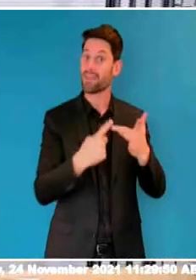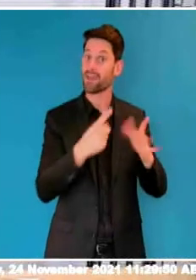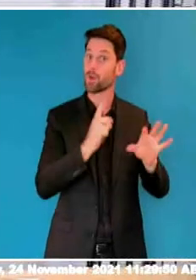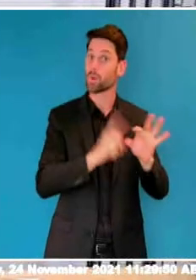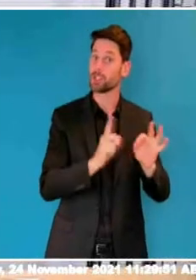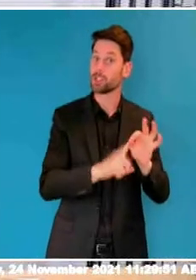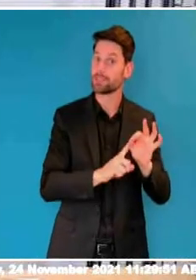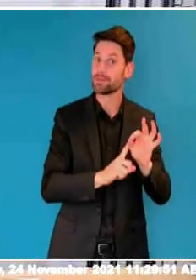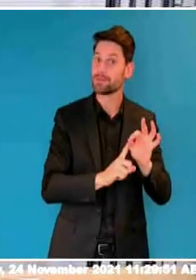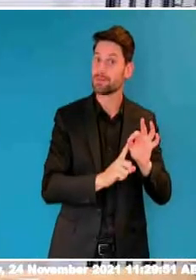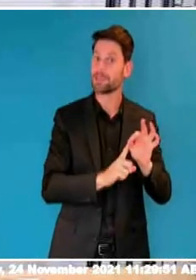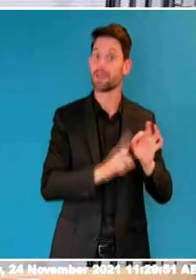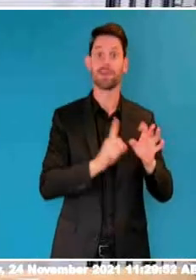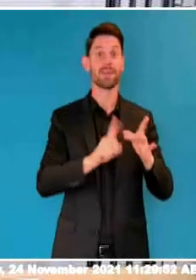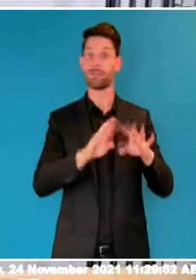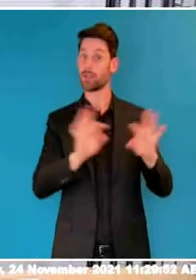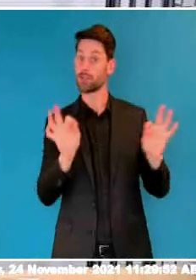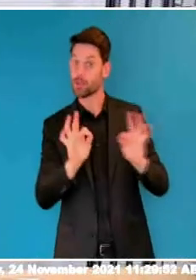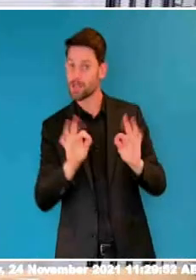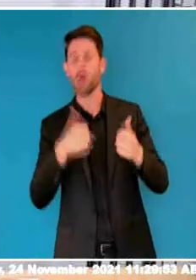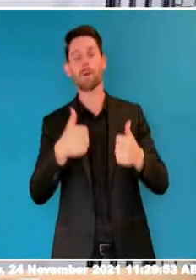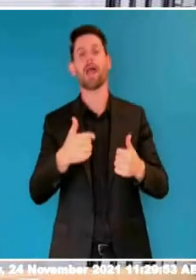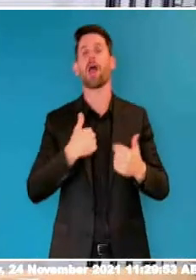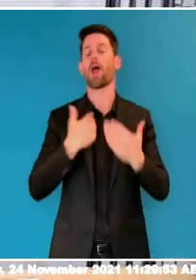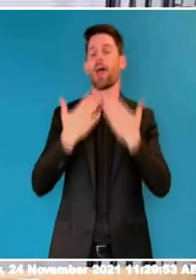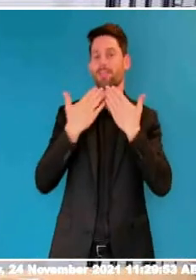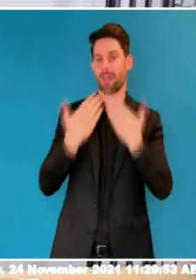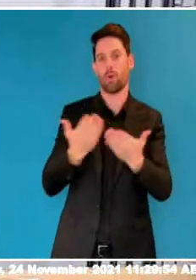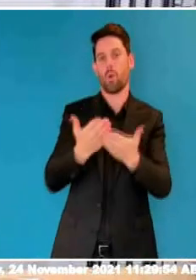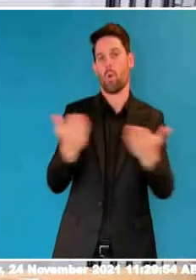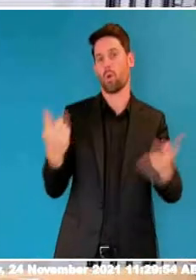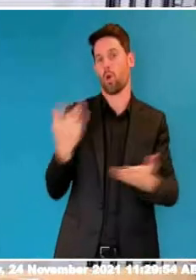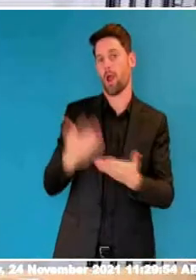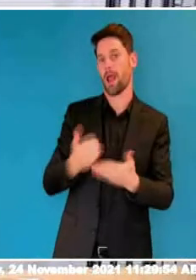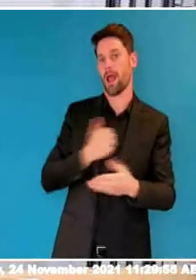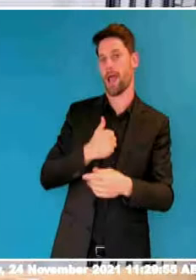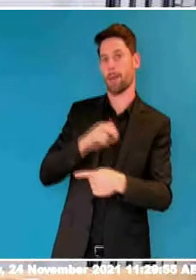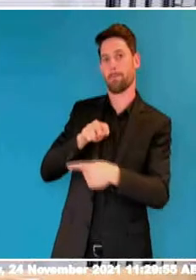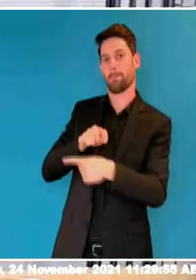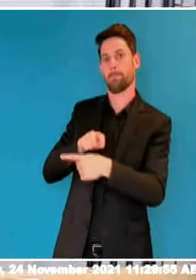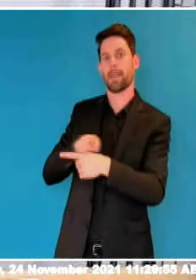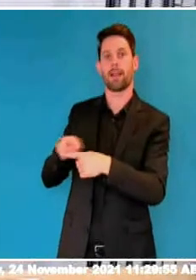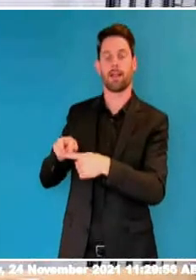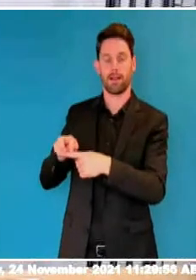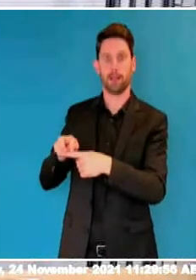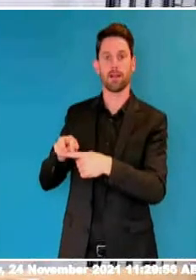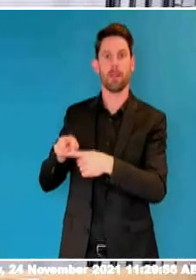panel, in that case I thank everybody who has appeared, the five representatives today.